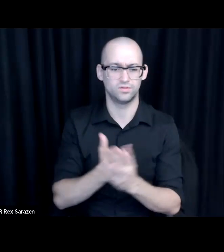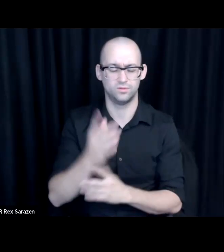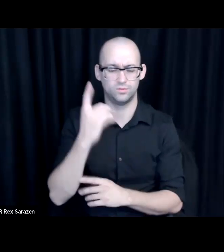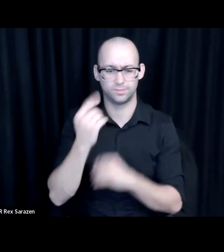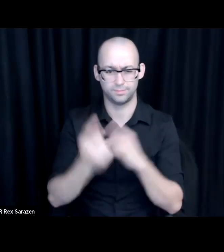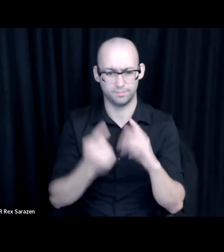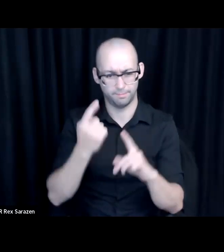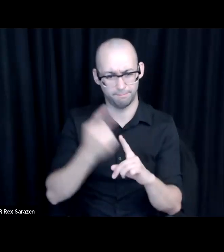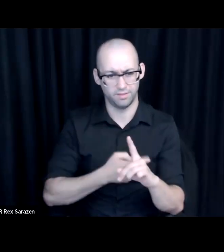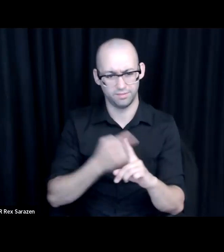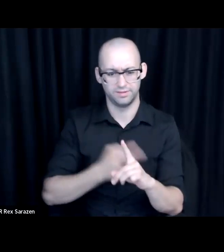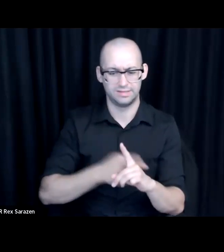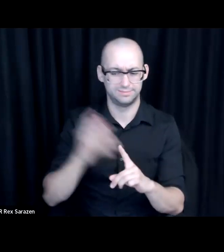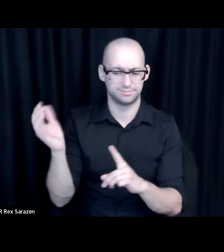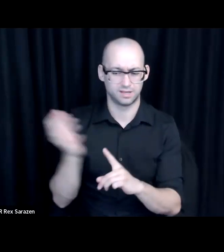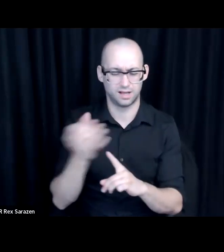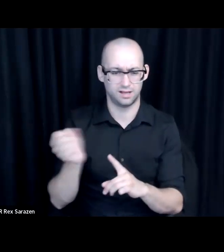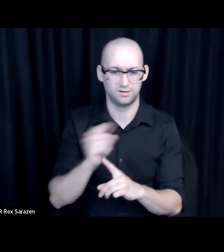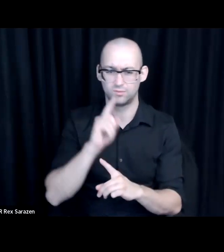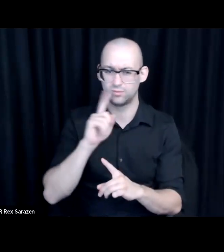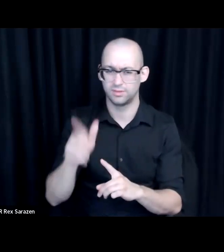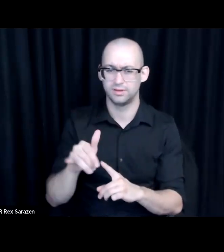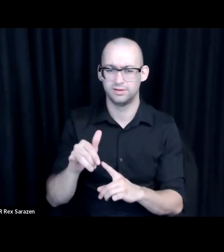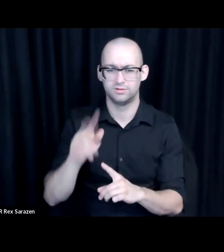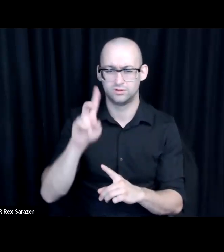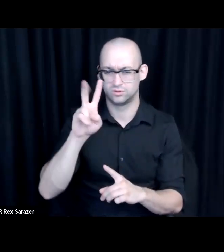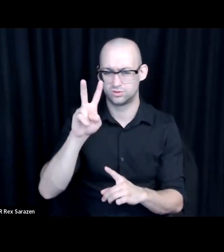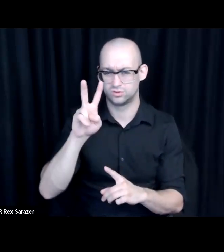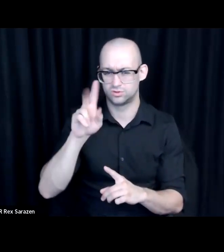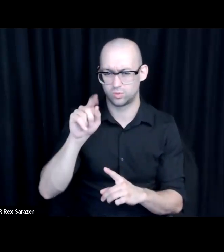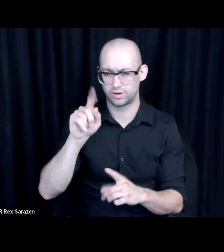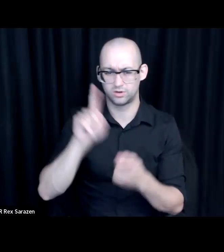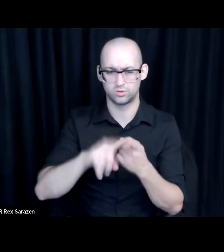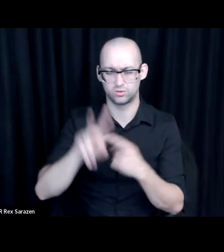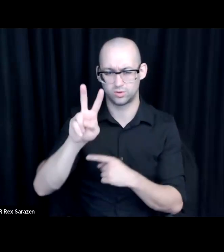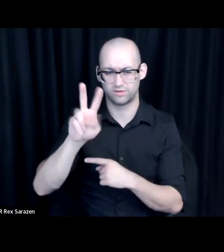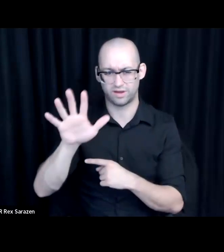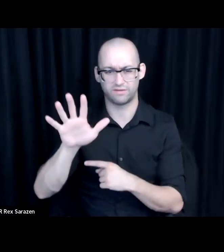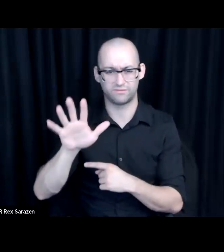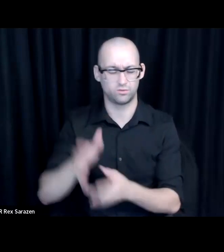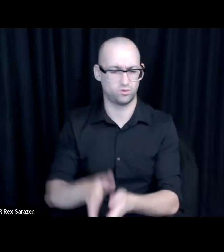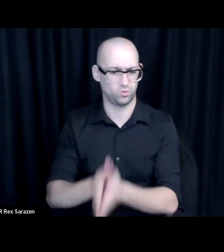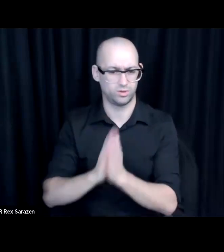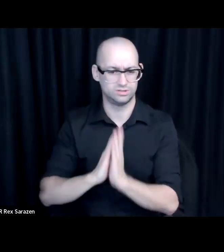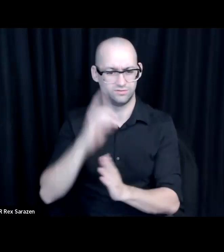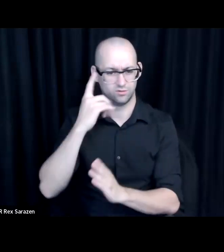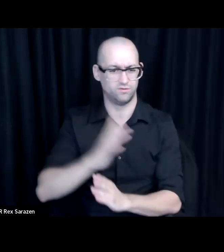yielded I think, 20 to 25 requests for formal consultations on broadband related